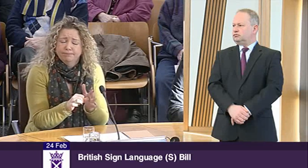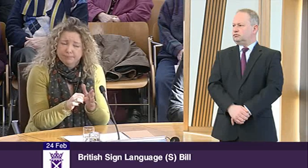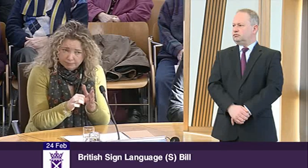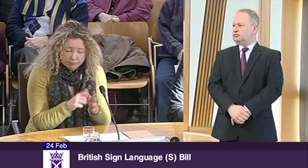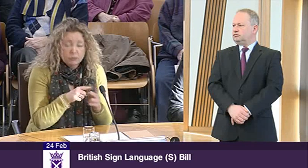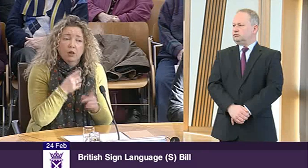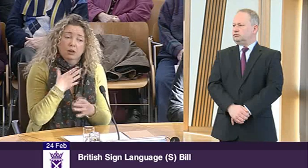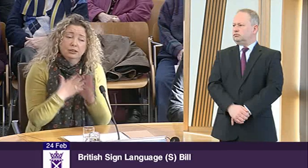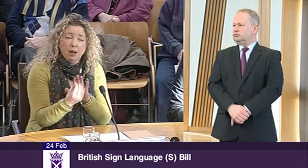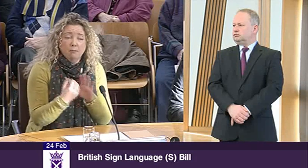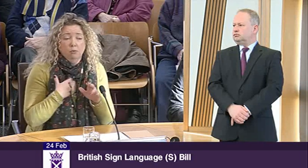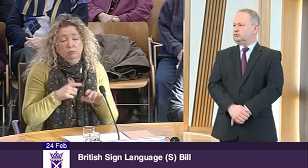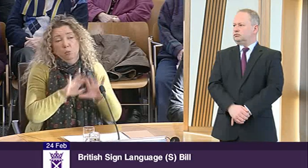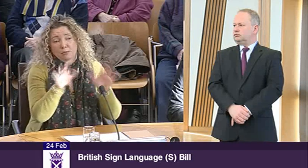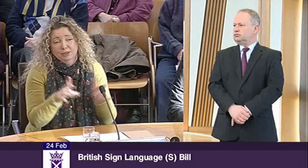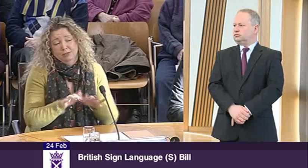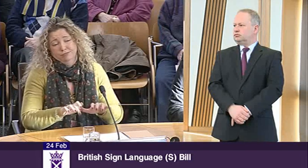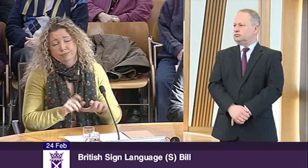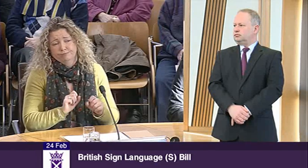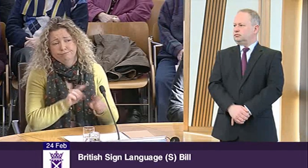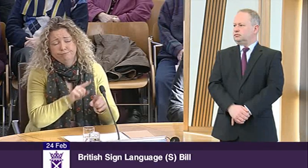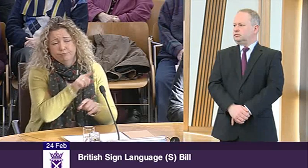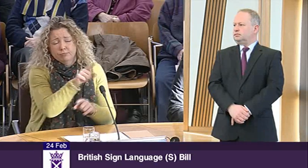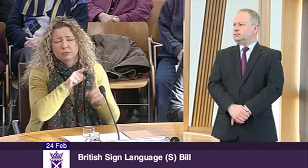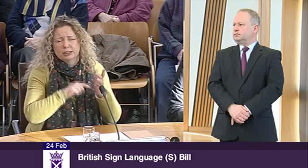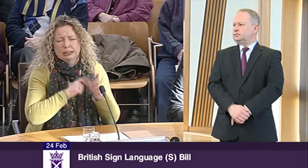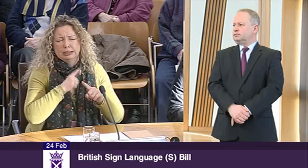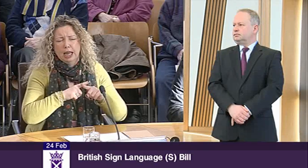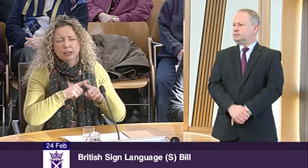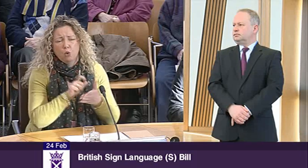there were a lot of barriers. It has been difficult for me to deal with those areas of my life.